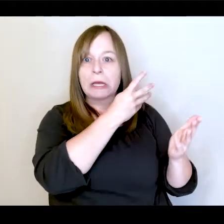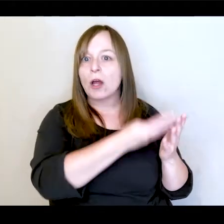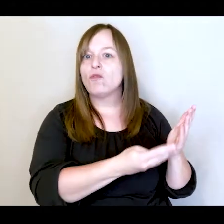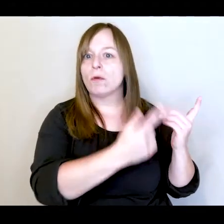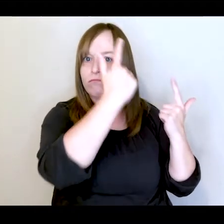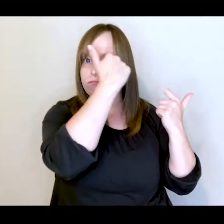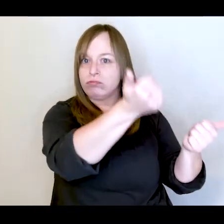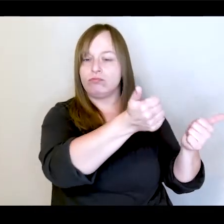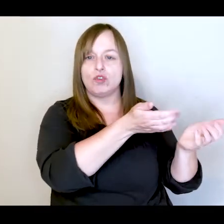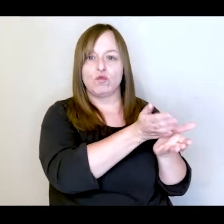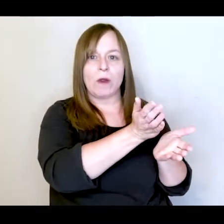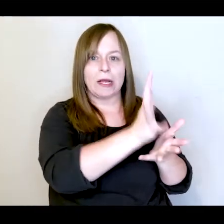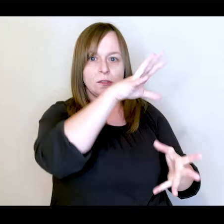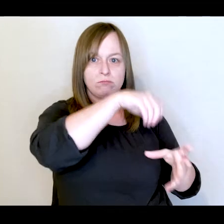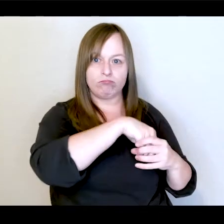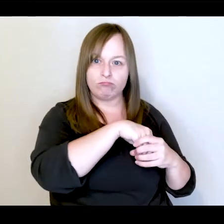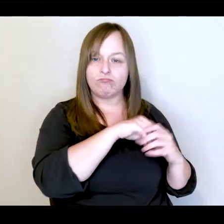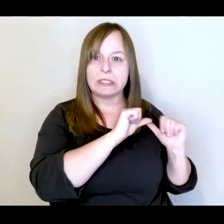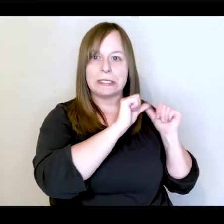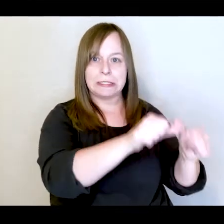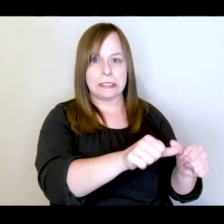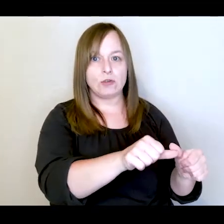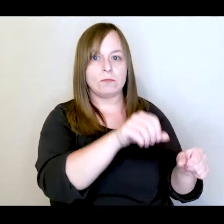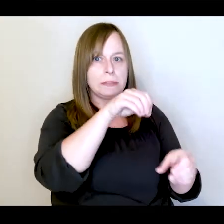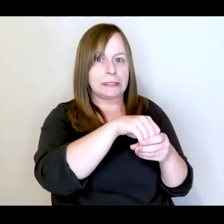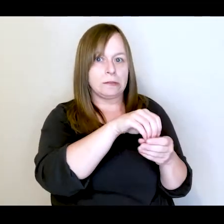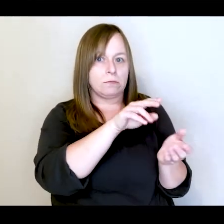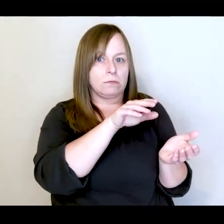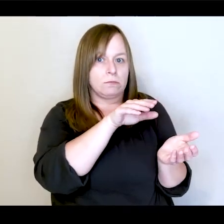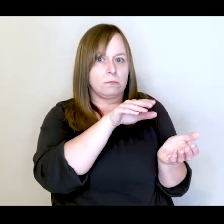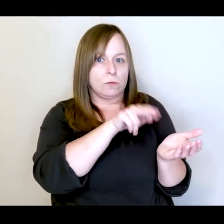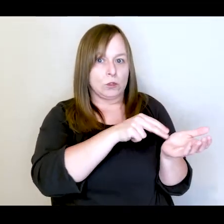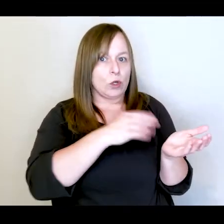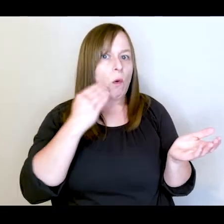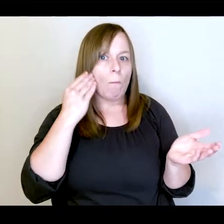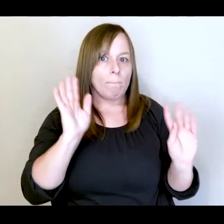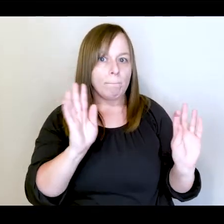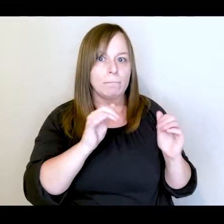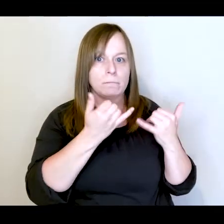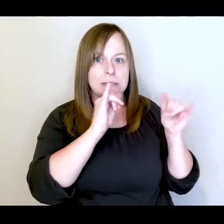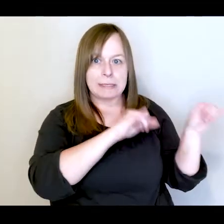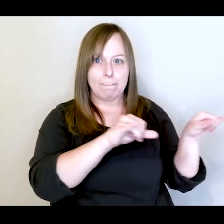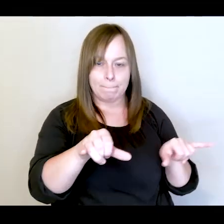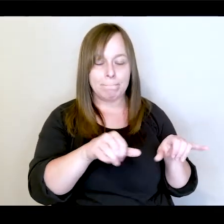schedule. Those rights all continue when someone is admitted to a nursing home.